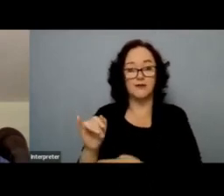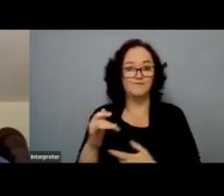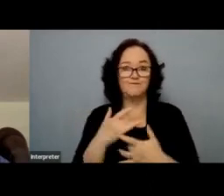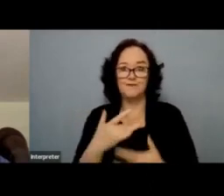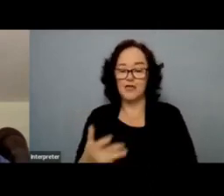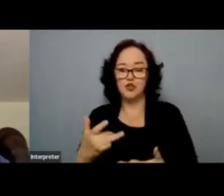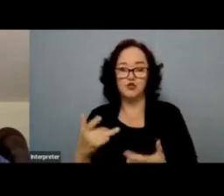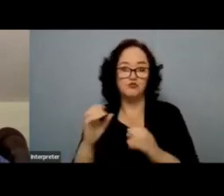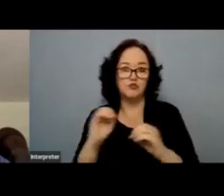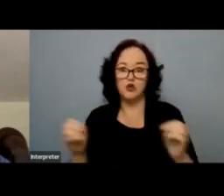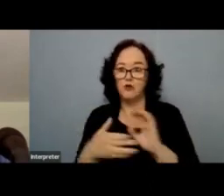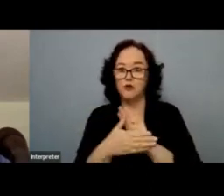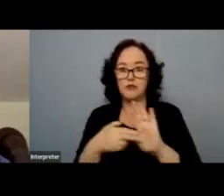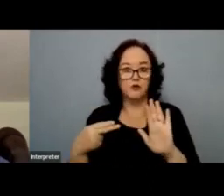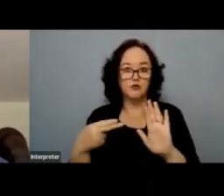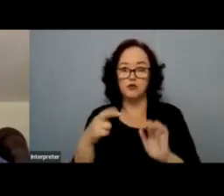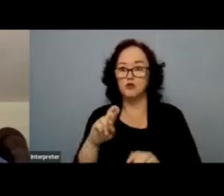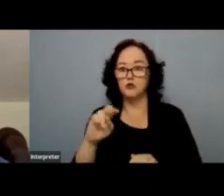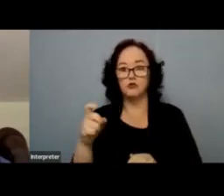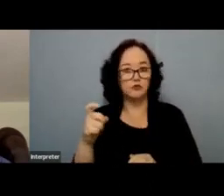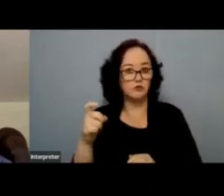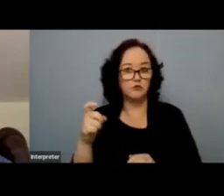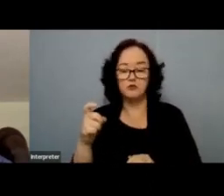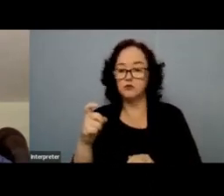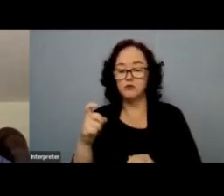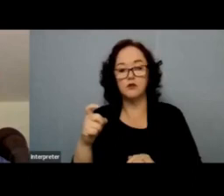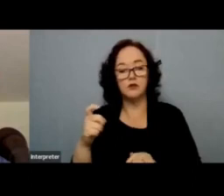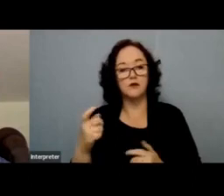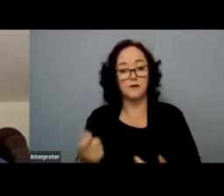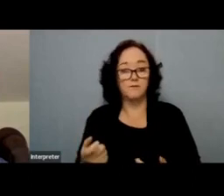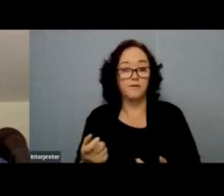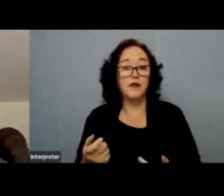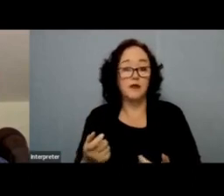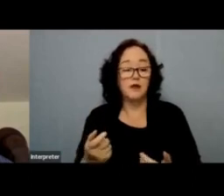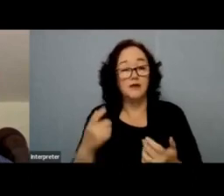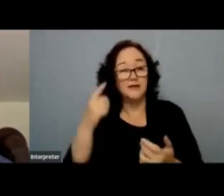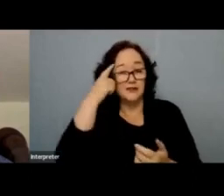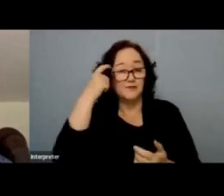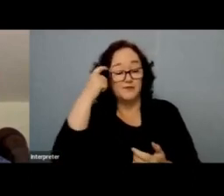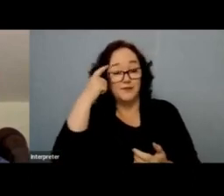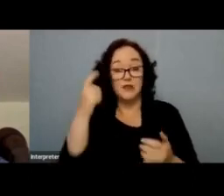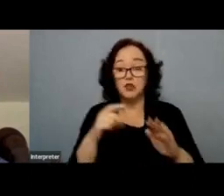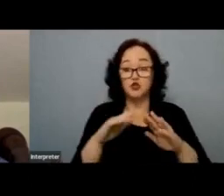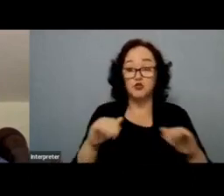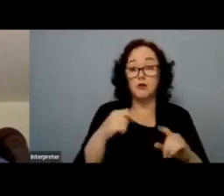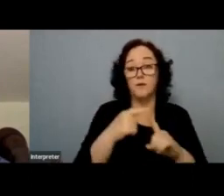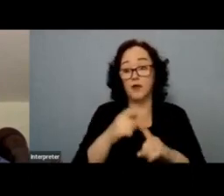especially in mild brain injury, it's reasonable to expect that there's both children and parents or caregivers in the